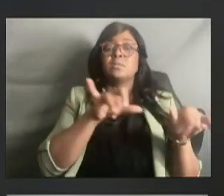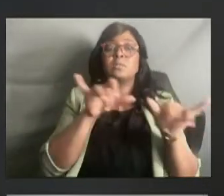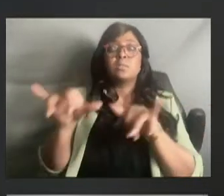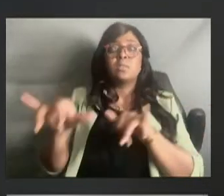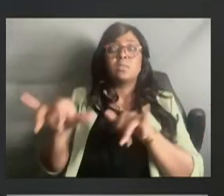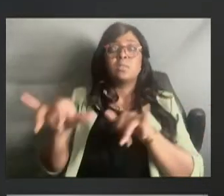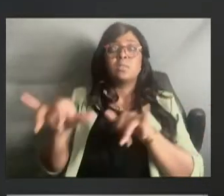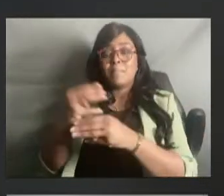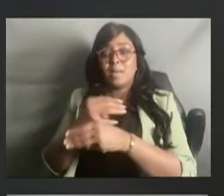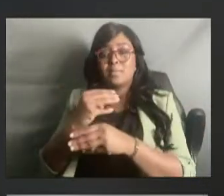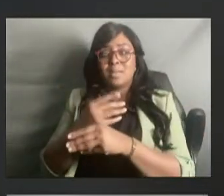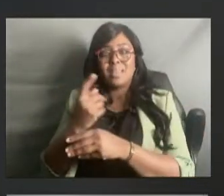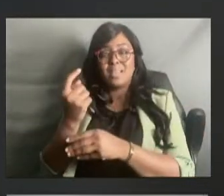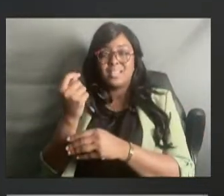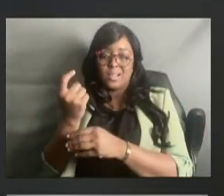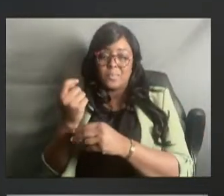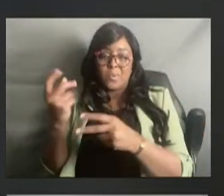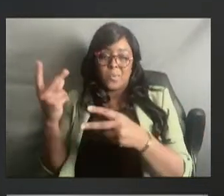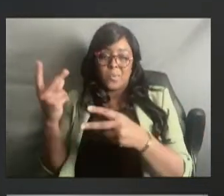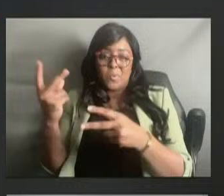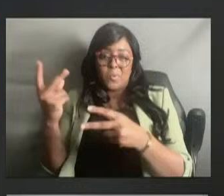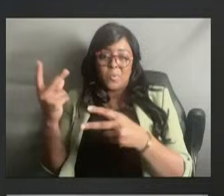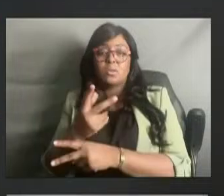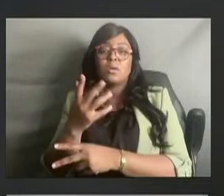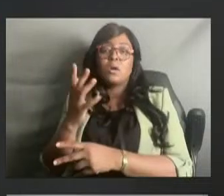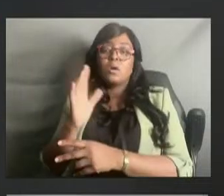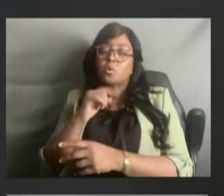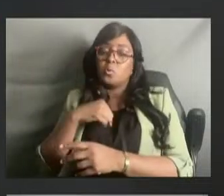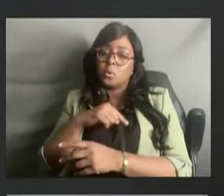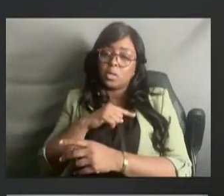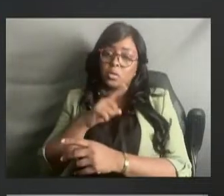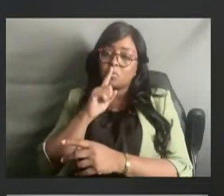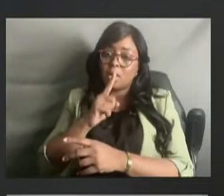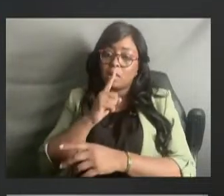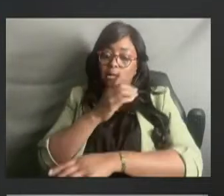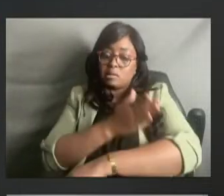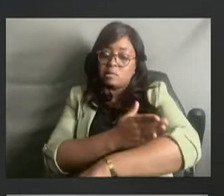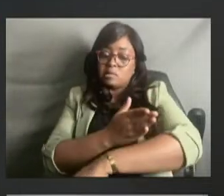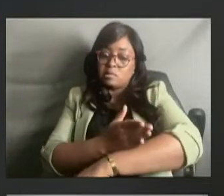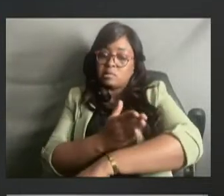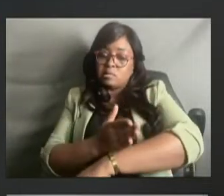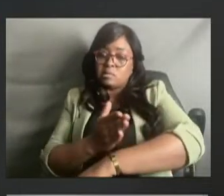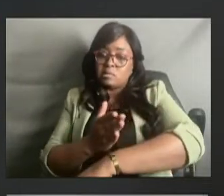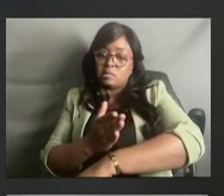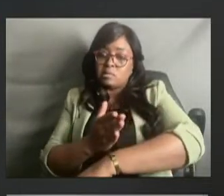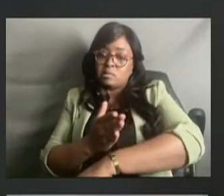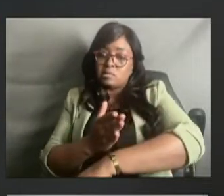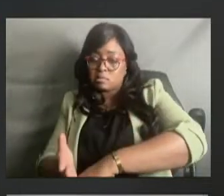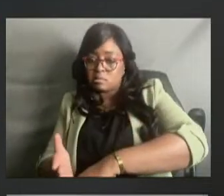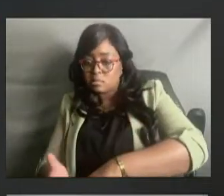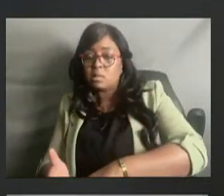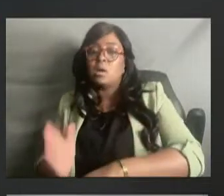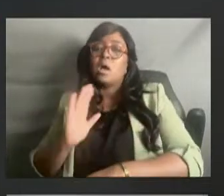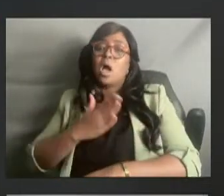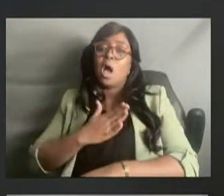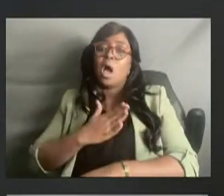Next slide please. Same can be said for mathematics, except it's a little bit worse. Our